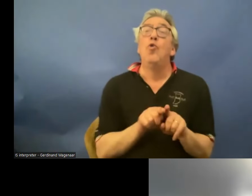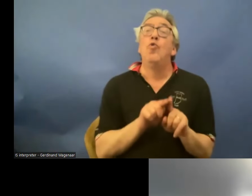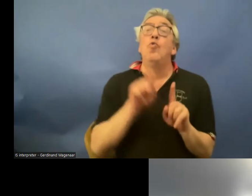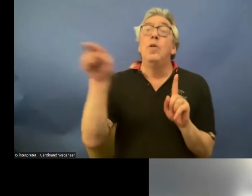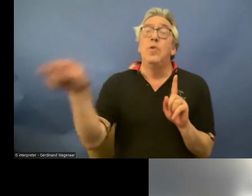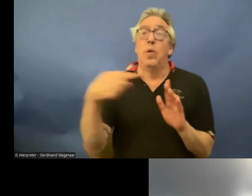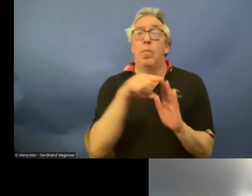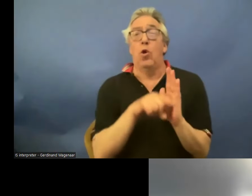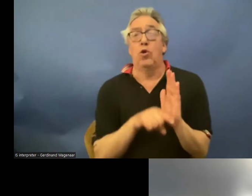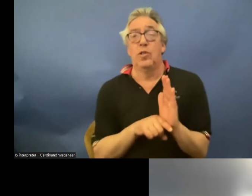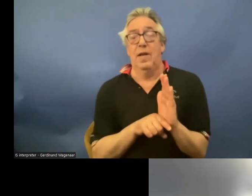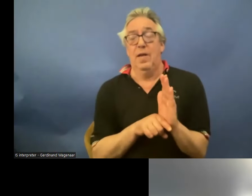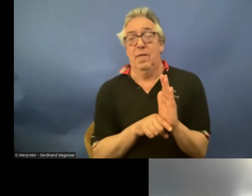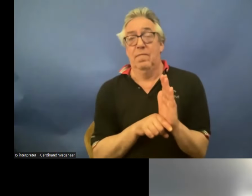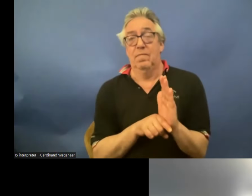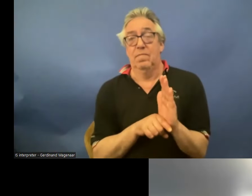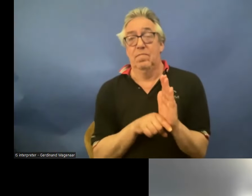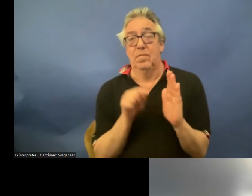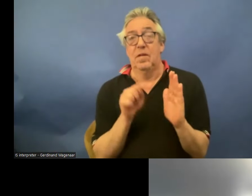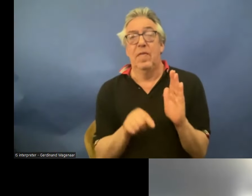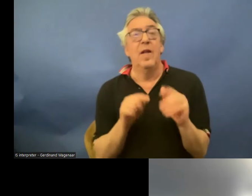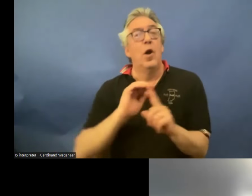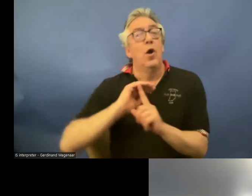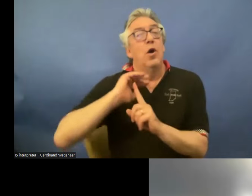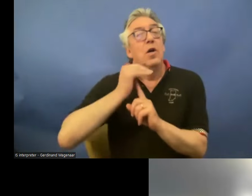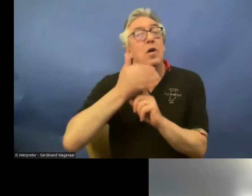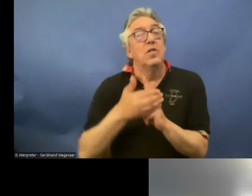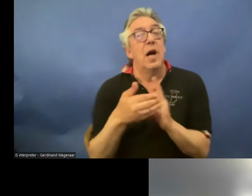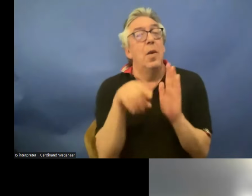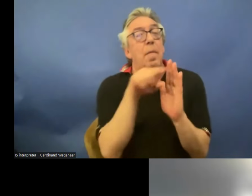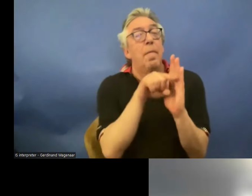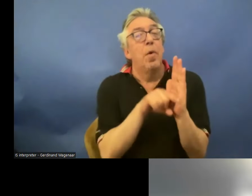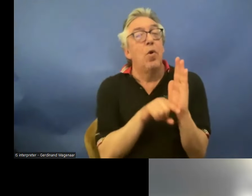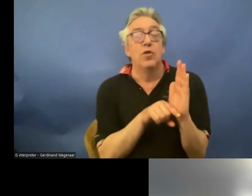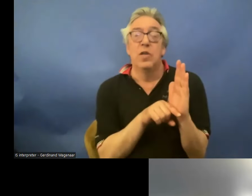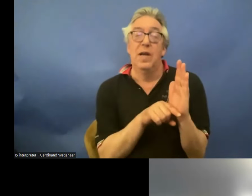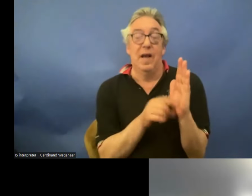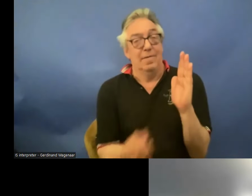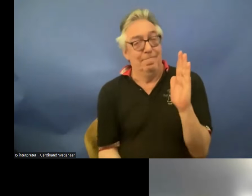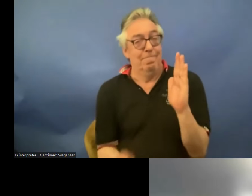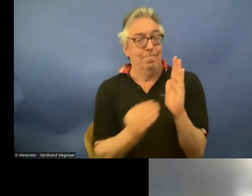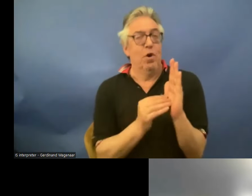Yes. Thank you, everyone.